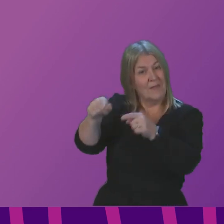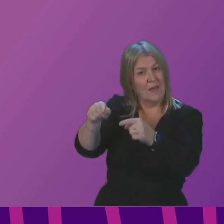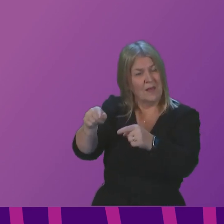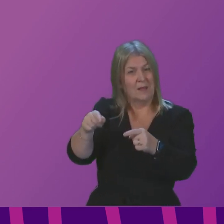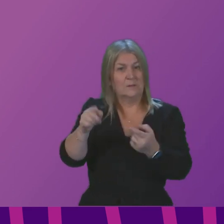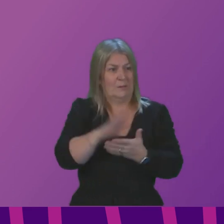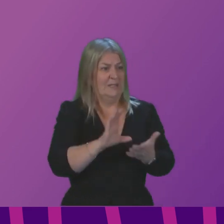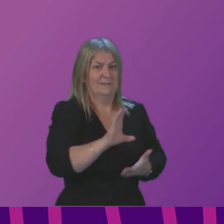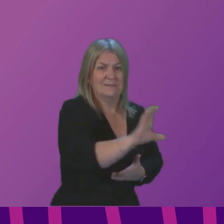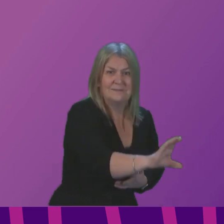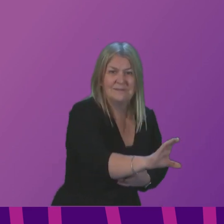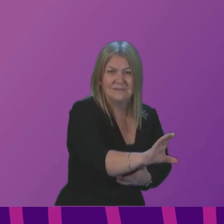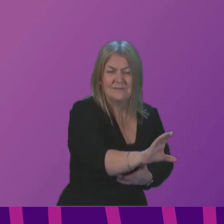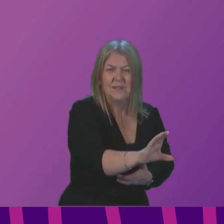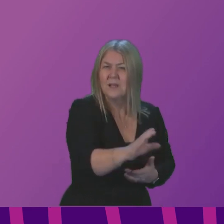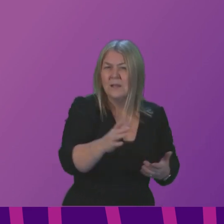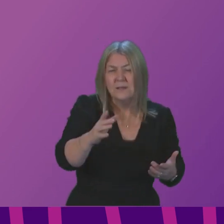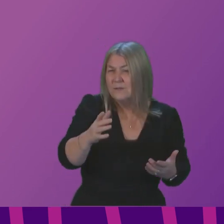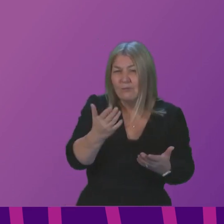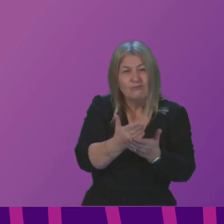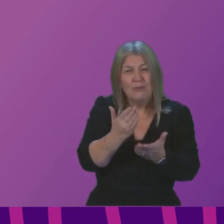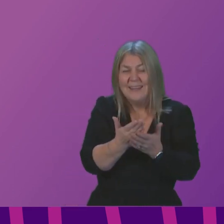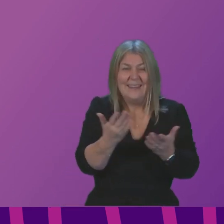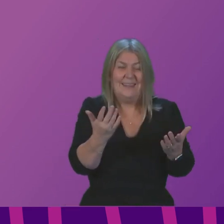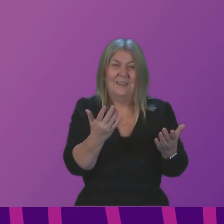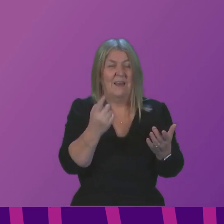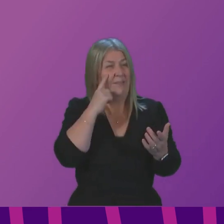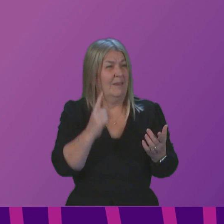debt, and most applicants are simply refused. In the first four months of this financial